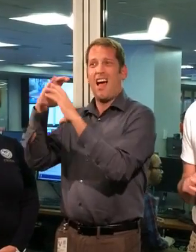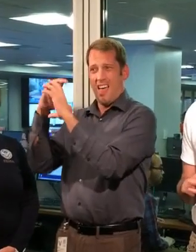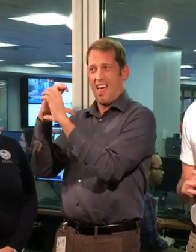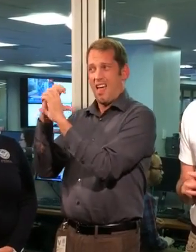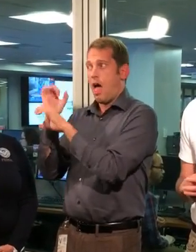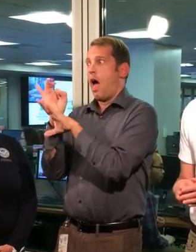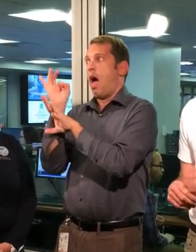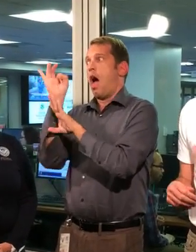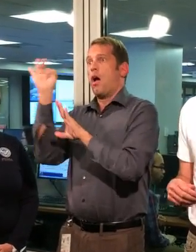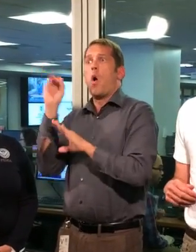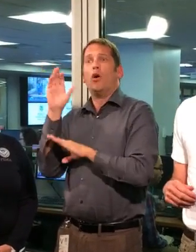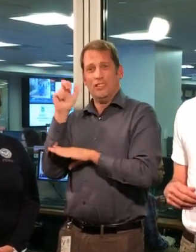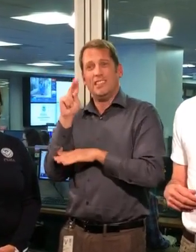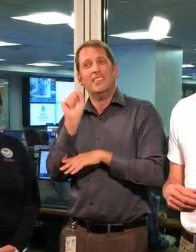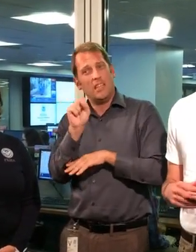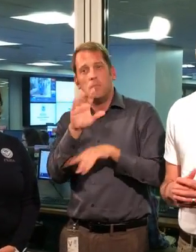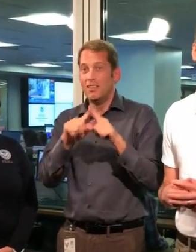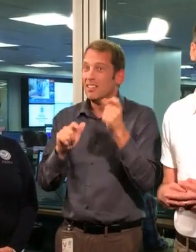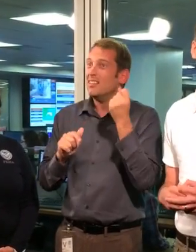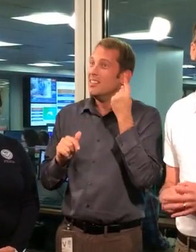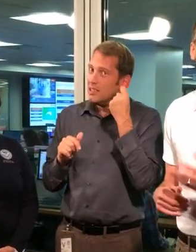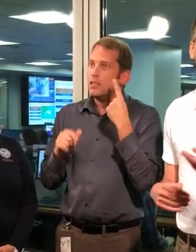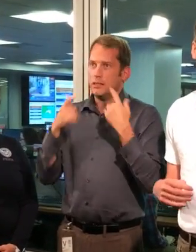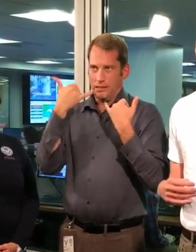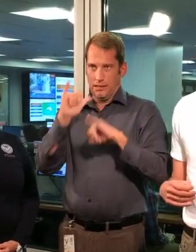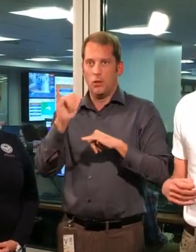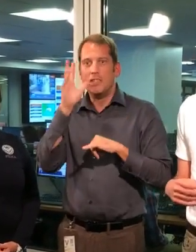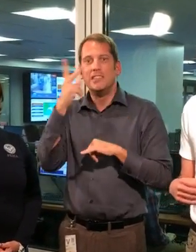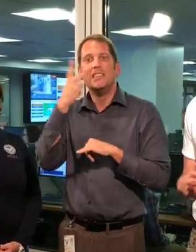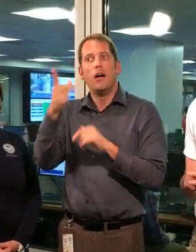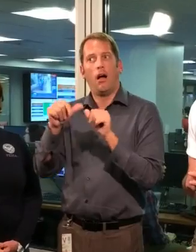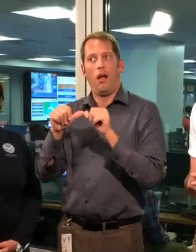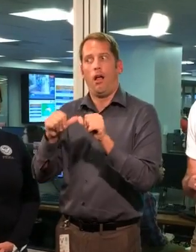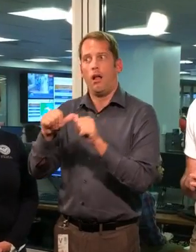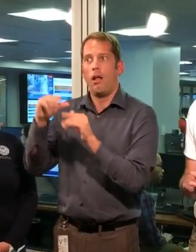of the Carolinas for several more days, so folks should stay tuned to the latest forecast